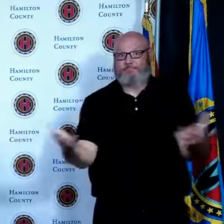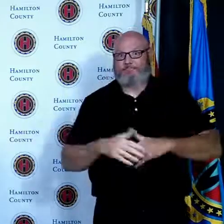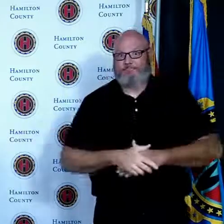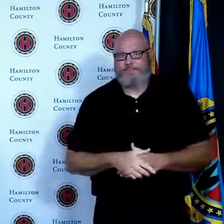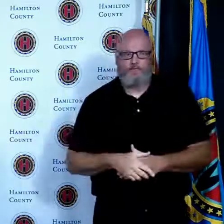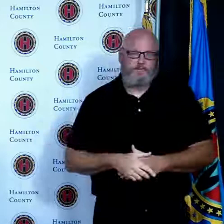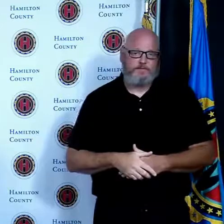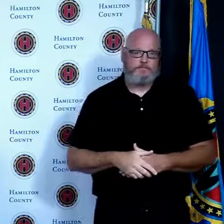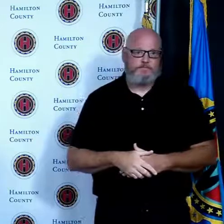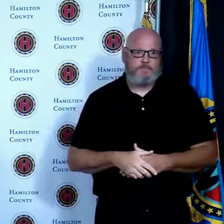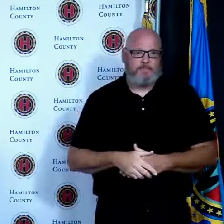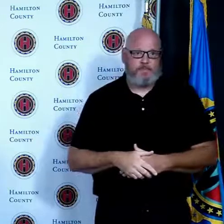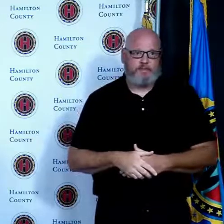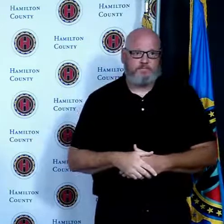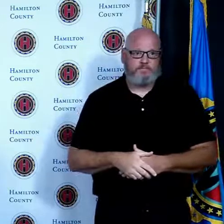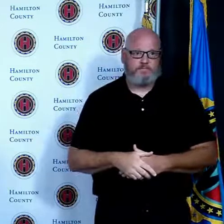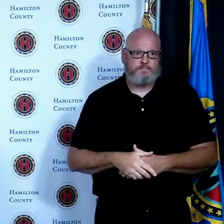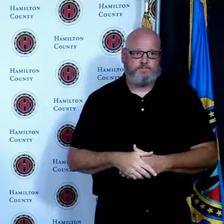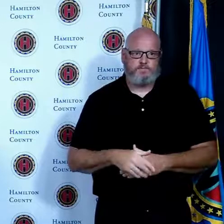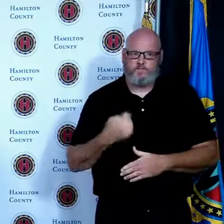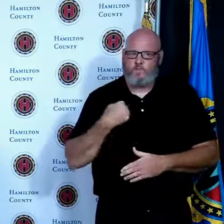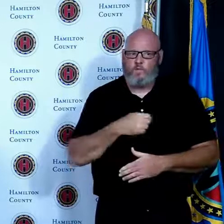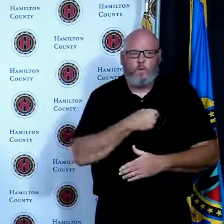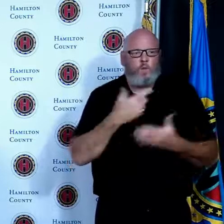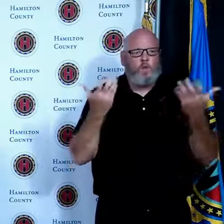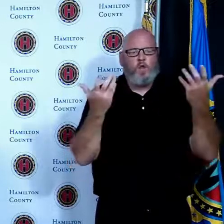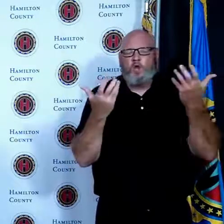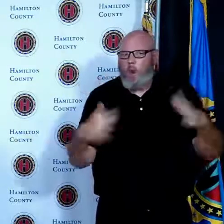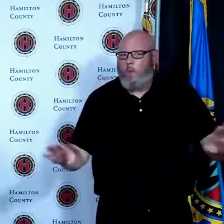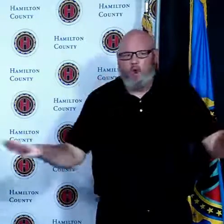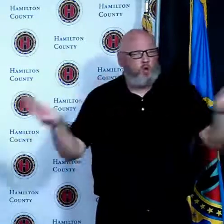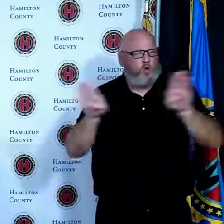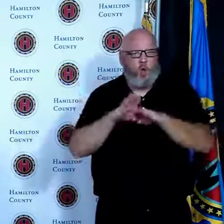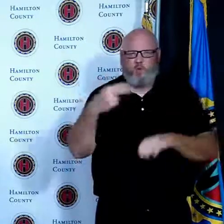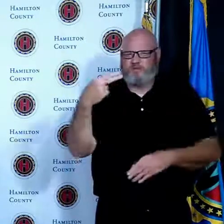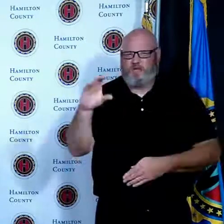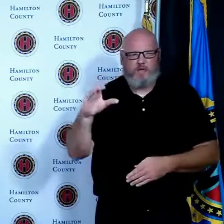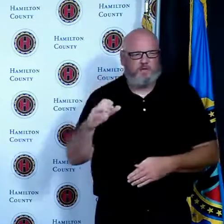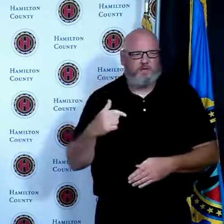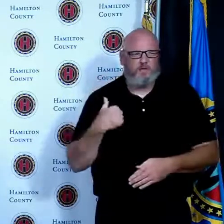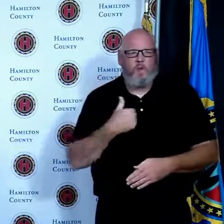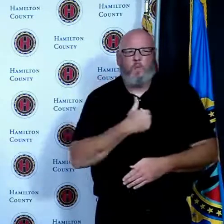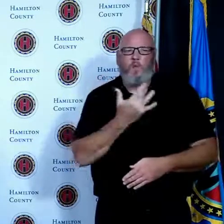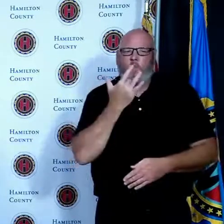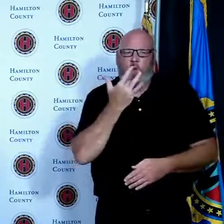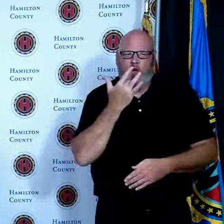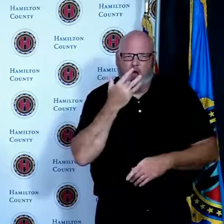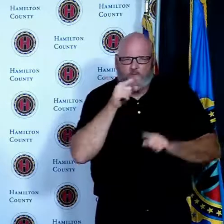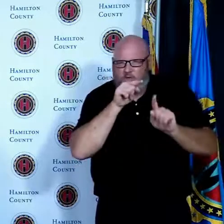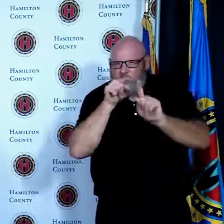pandemic our goal is to use more of a laser precision and pull out the pieces when we know that there are individuals that are sick